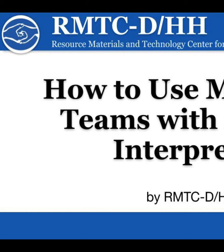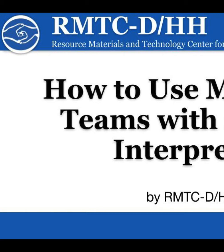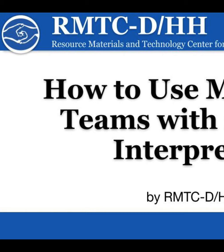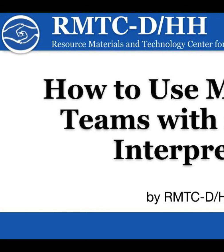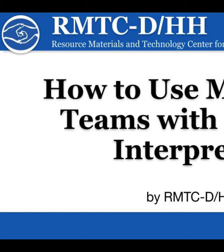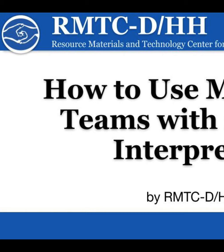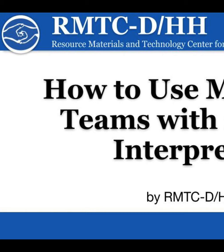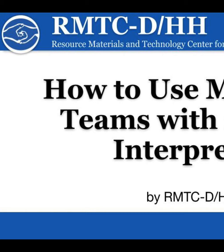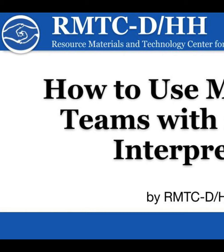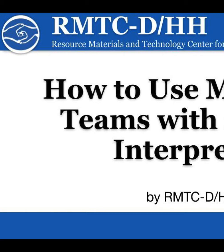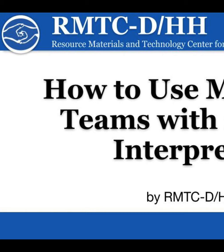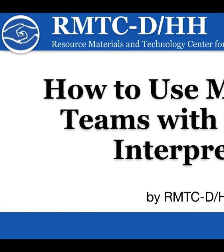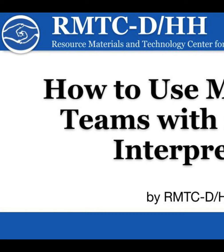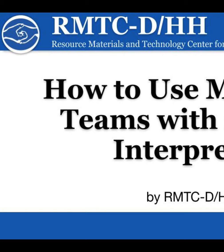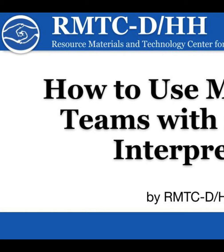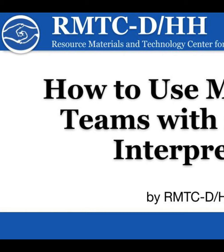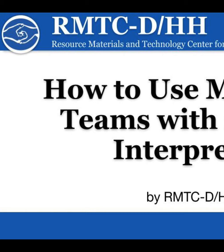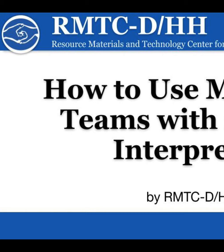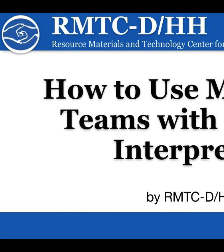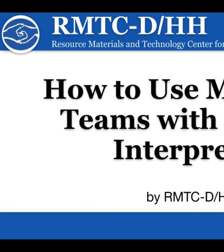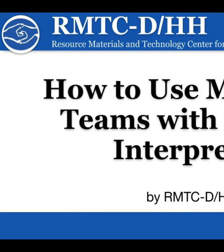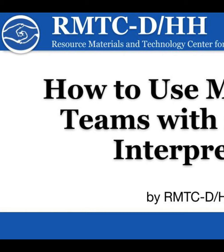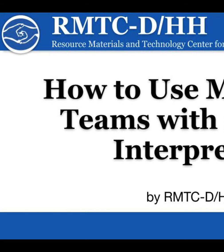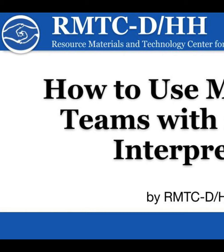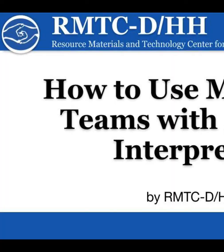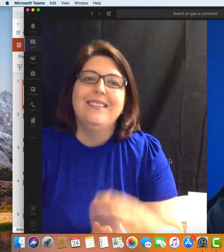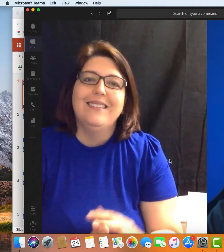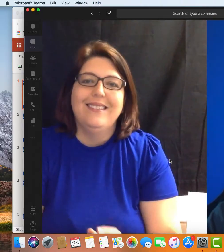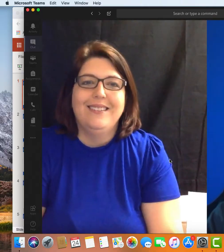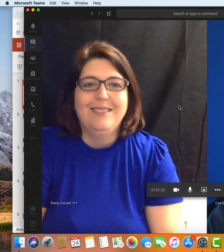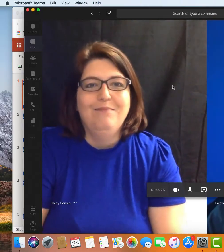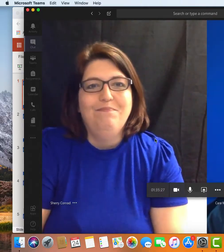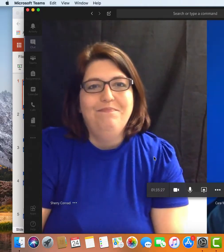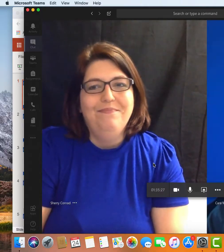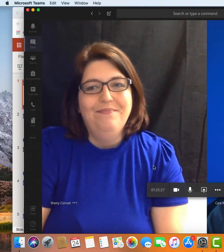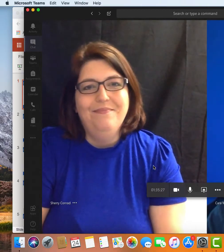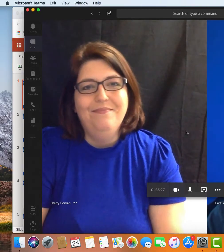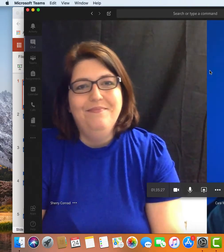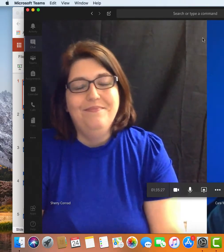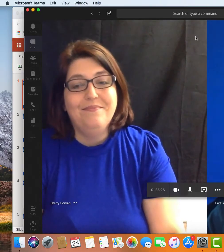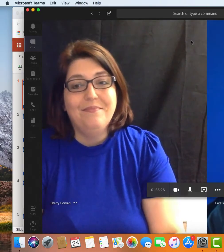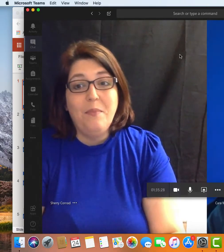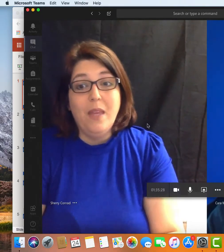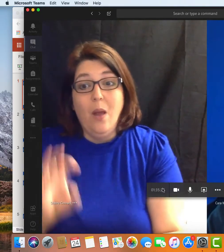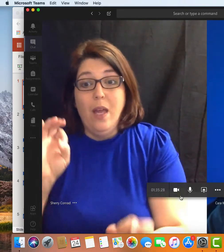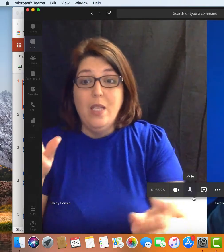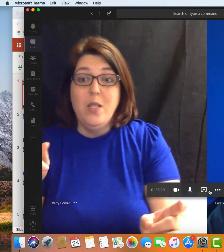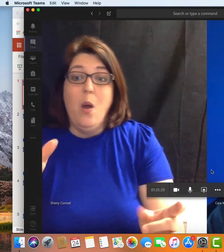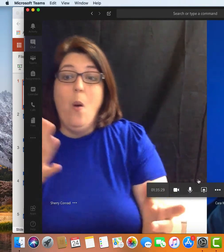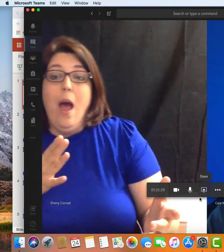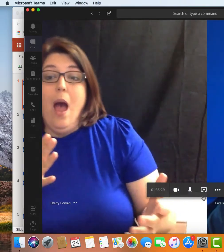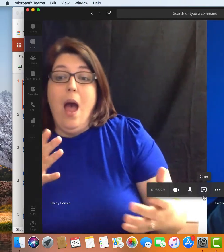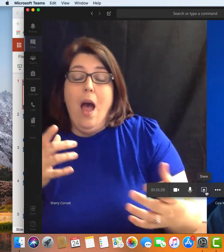in a virtual environment. Let's get started! Alright, so I'm in Teams.